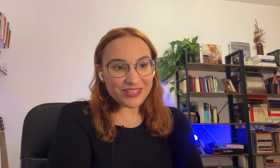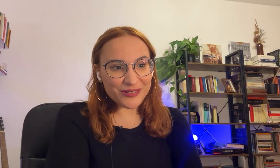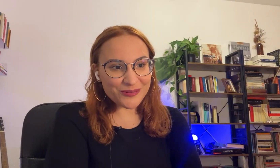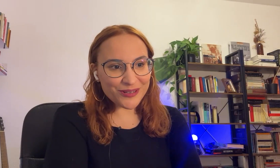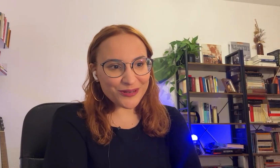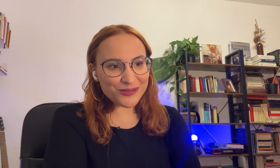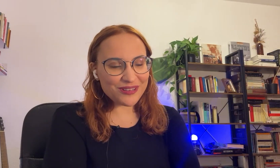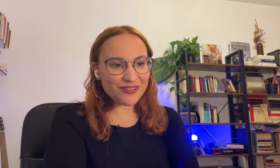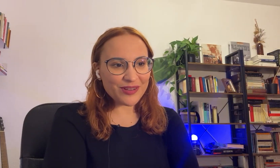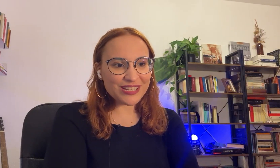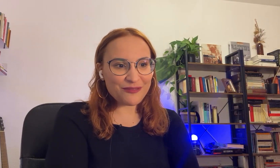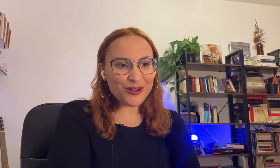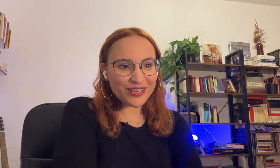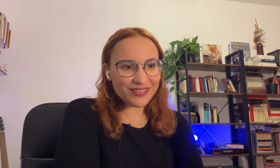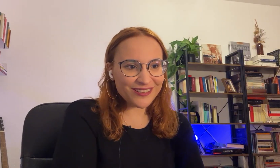here who's Václav Hodek.